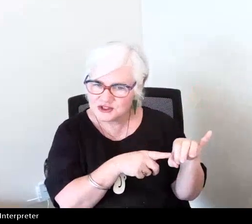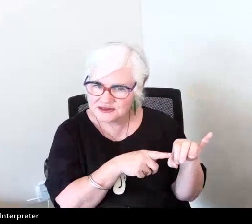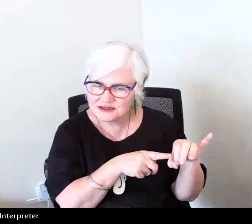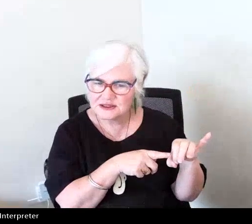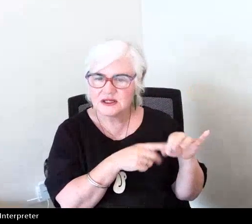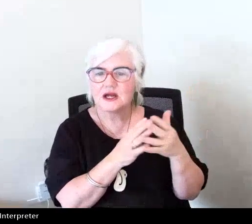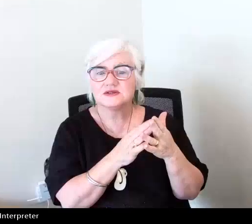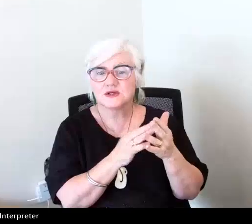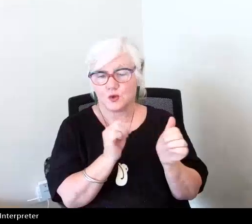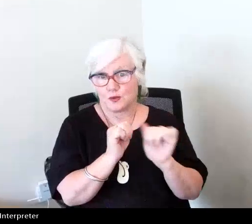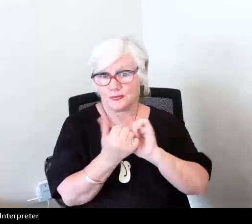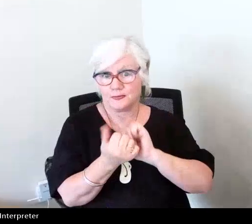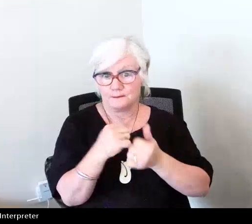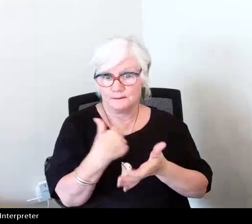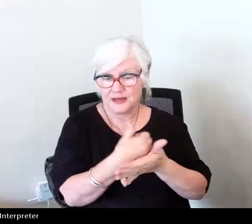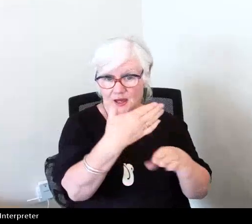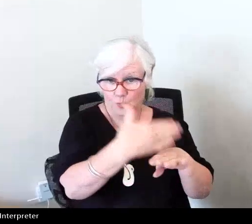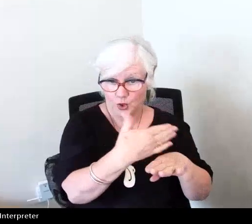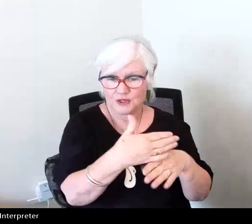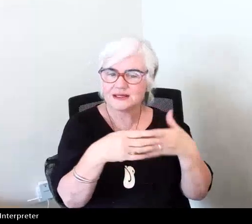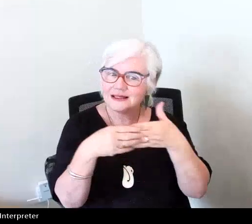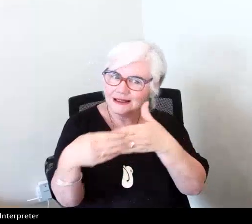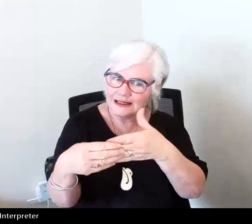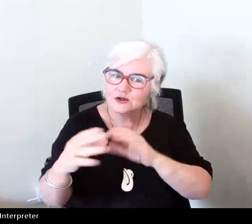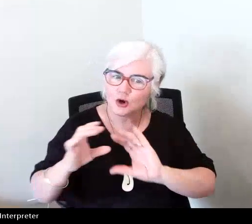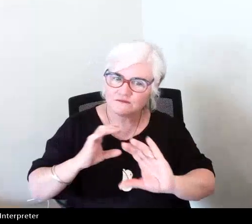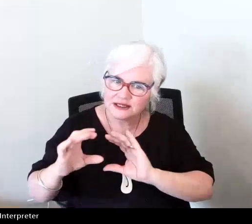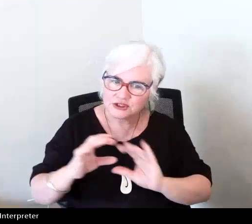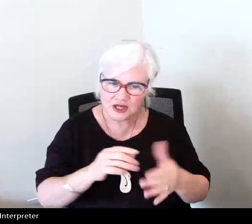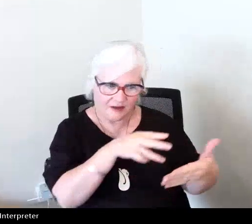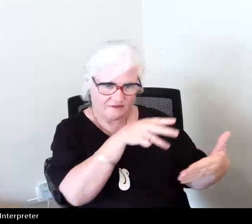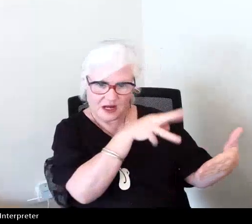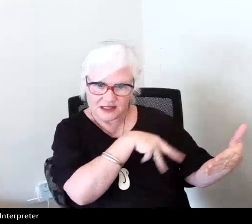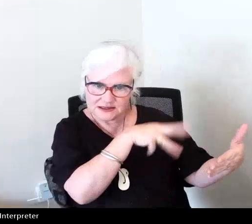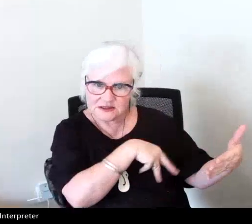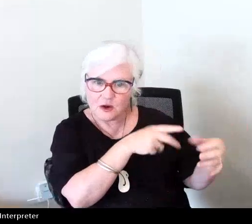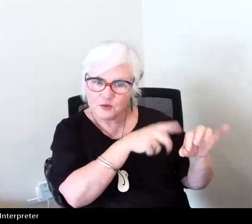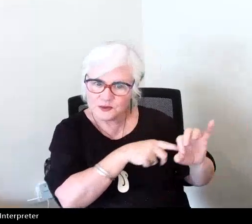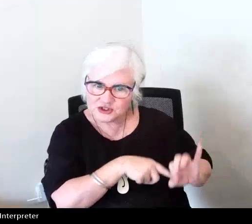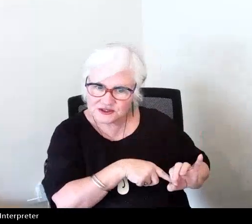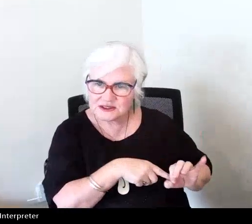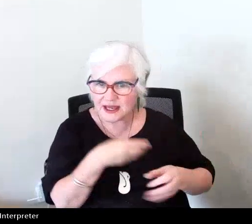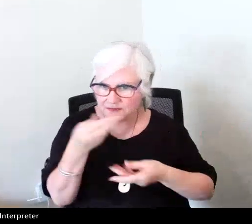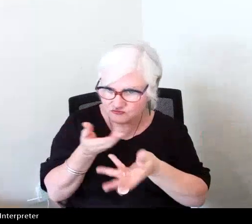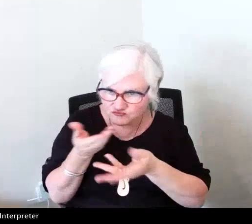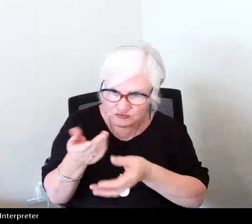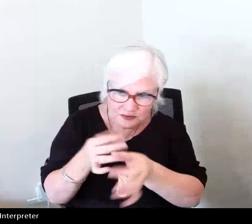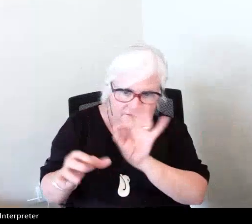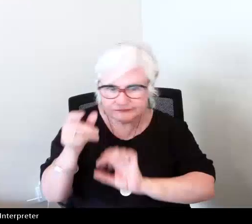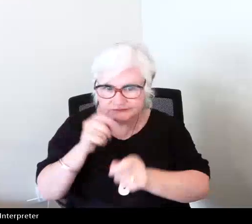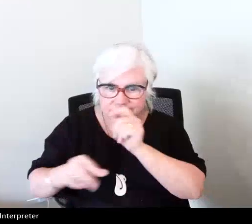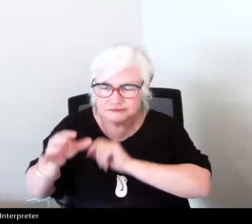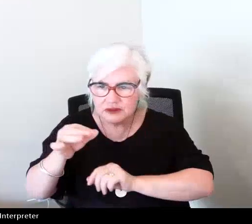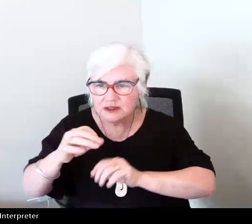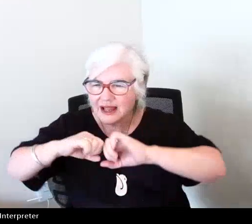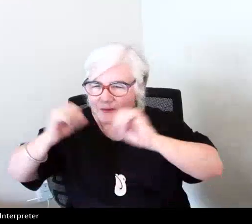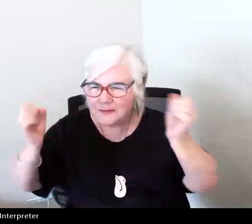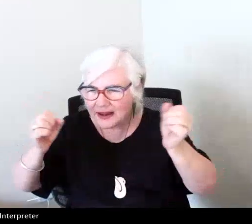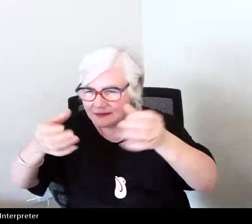workers who speak to them and intention is to find out by those questions and by that kōrero